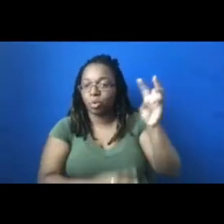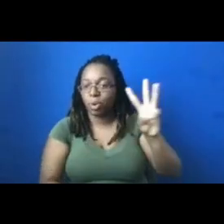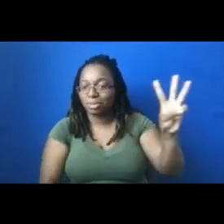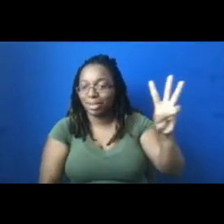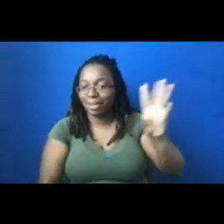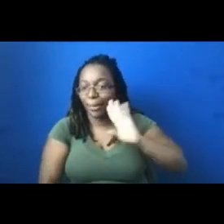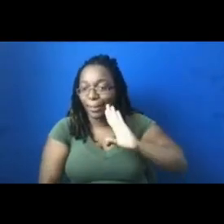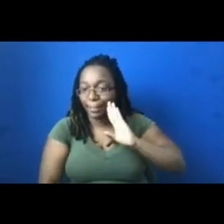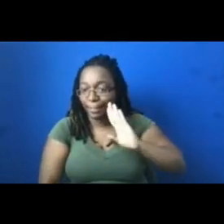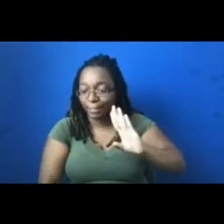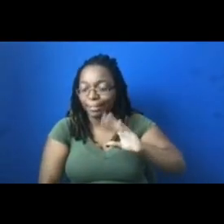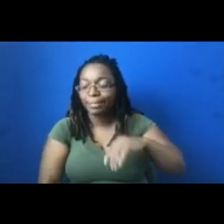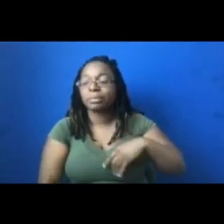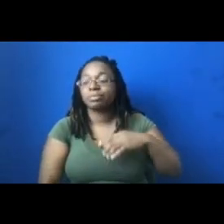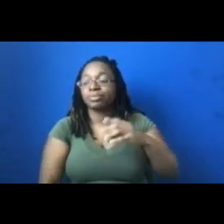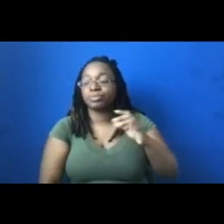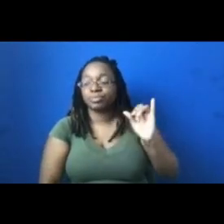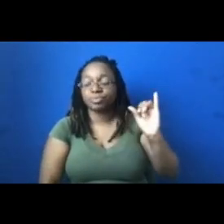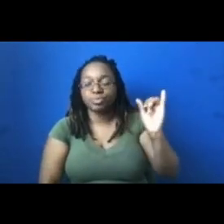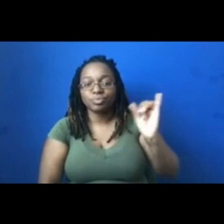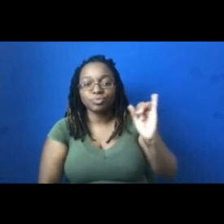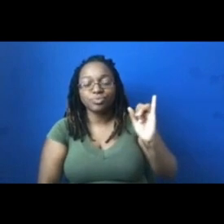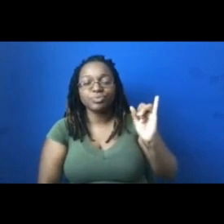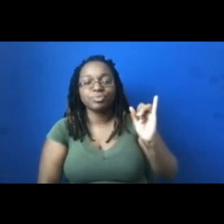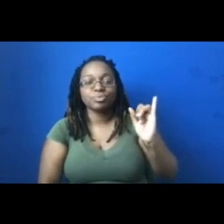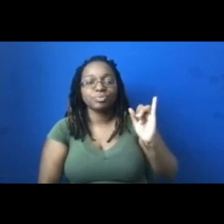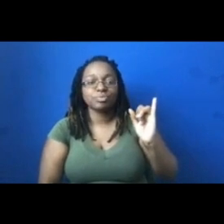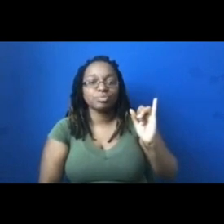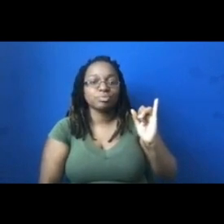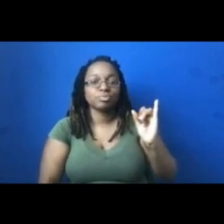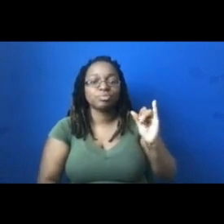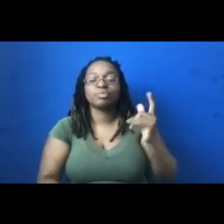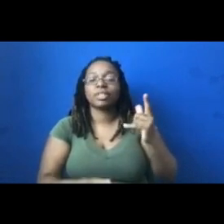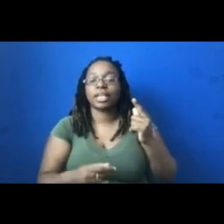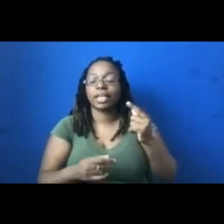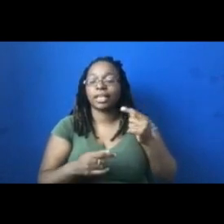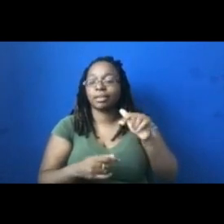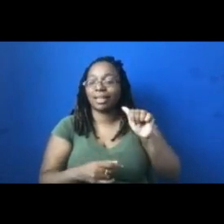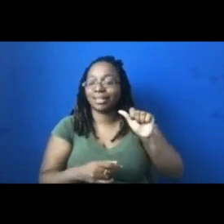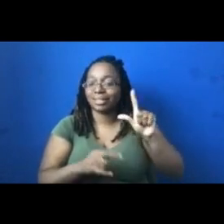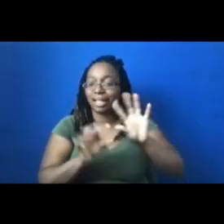along with the American Sign Language Interpretation, video,